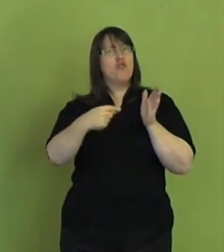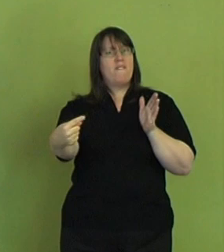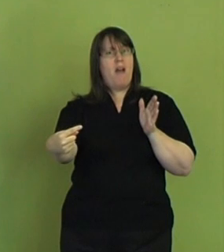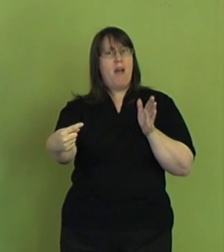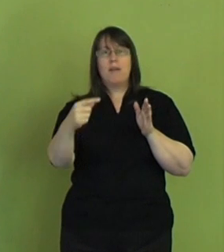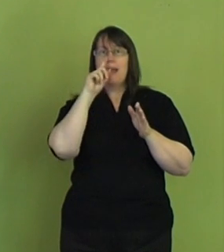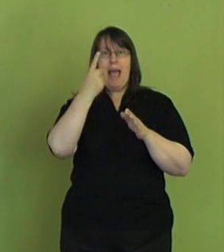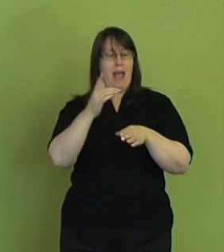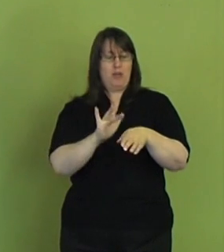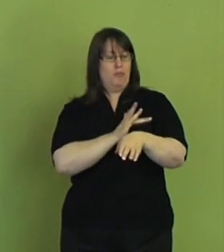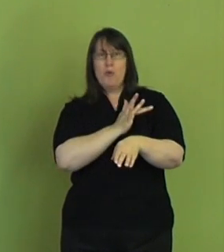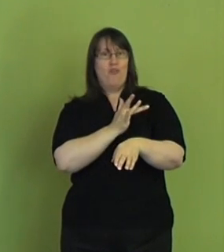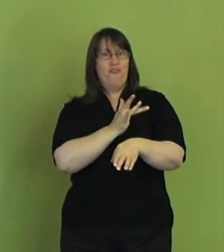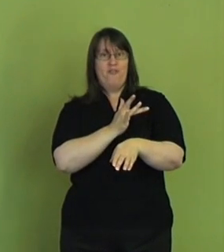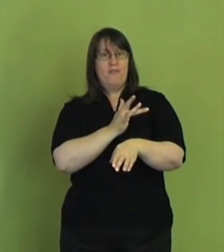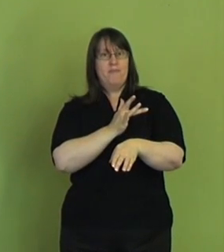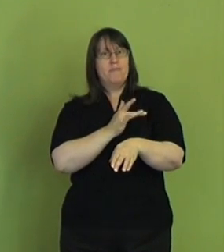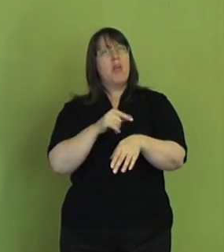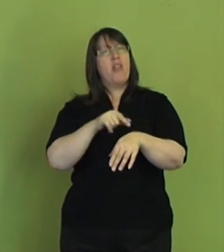There is a scab that will provide some partial healing